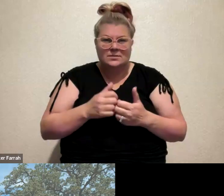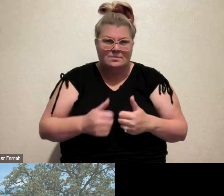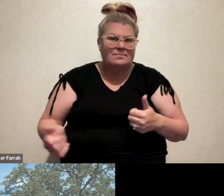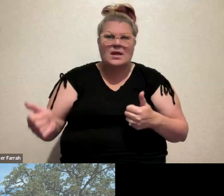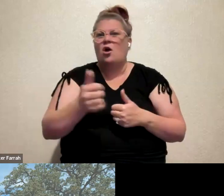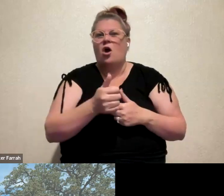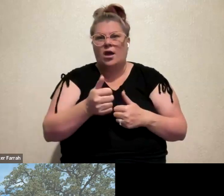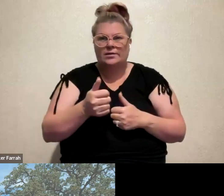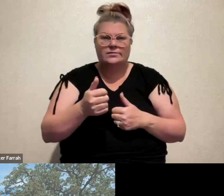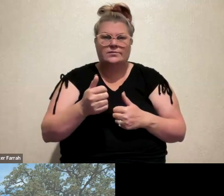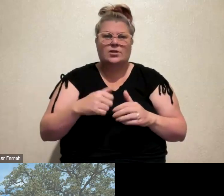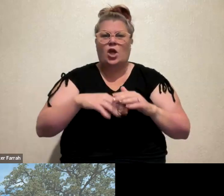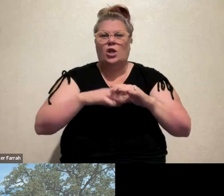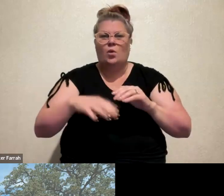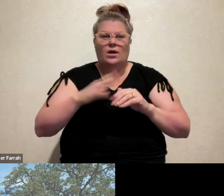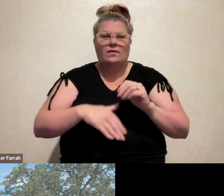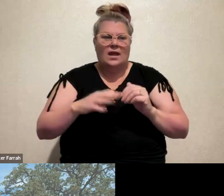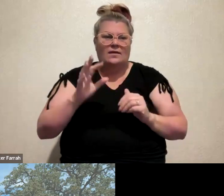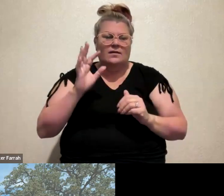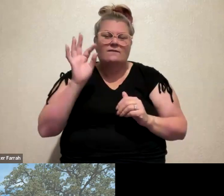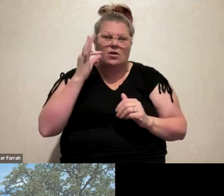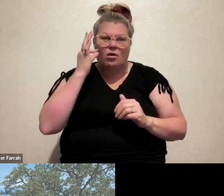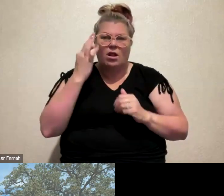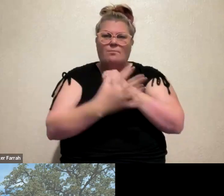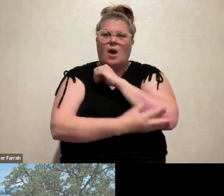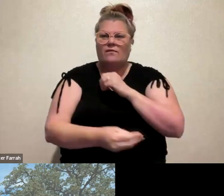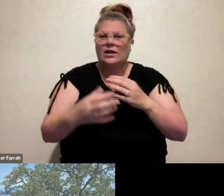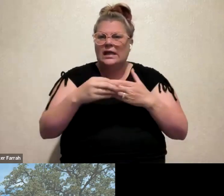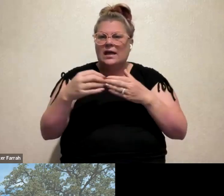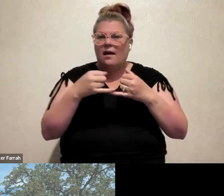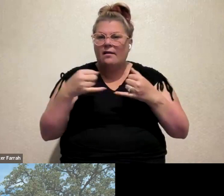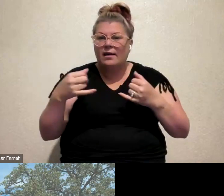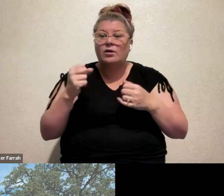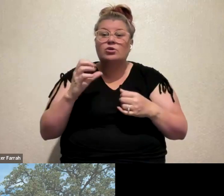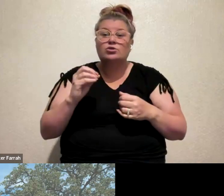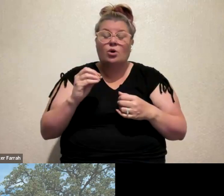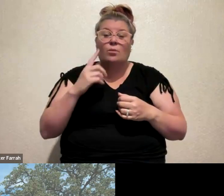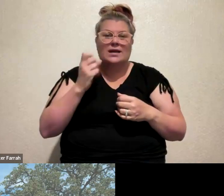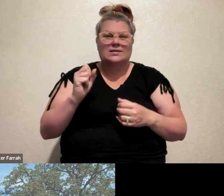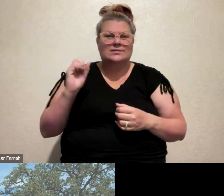lower than the Federal poverty guideline. Why not? Because San Francisco has its own poverty